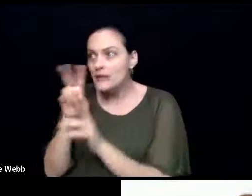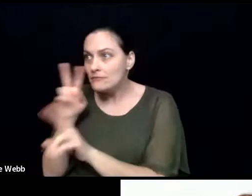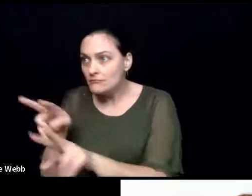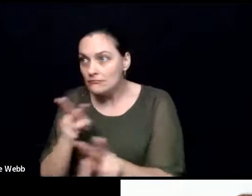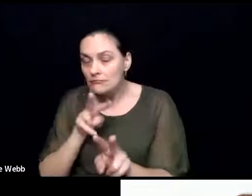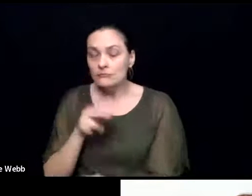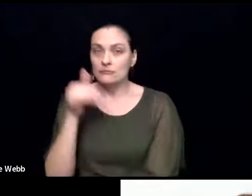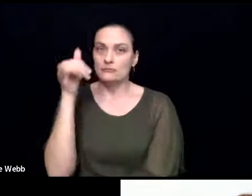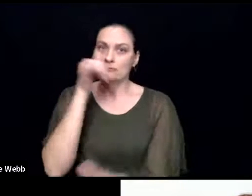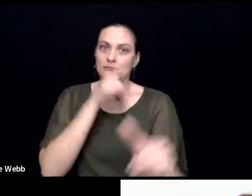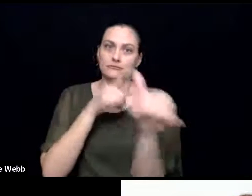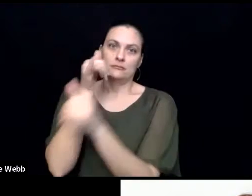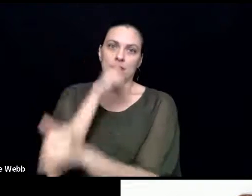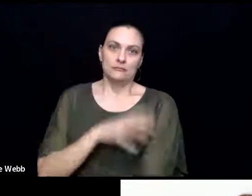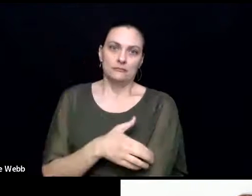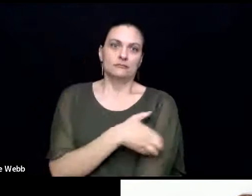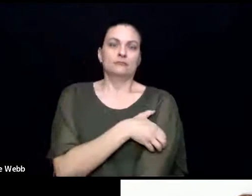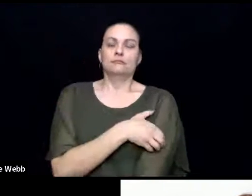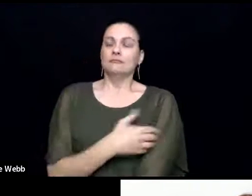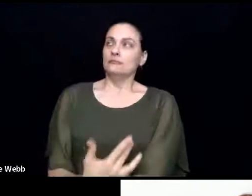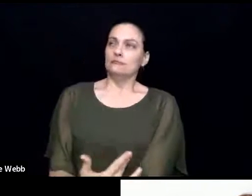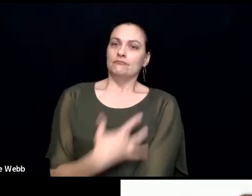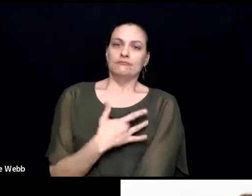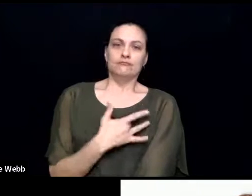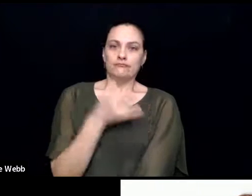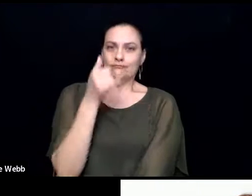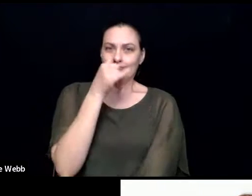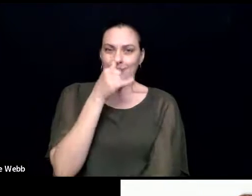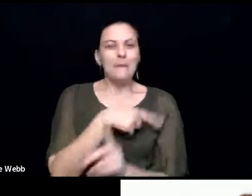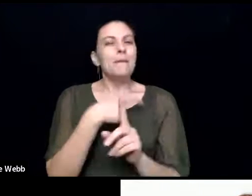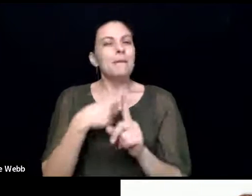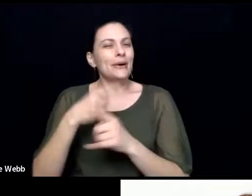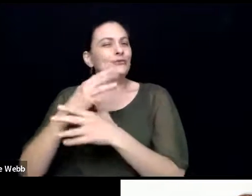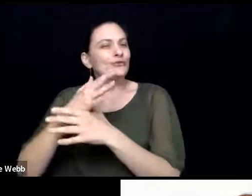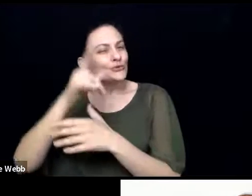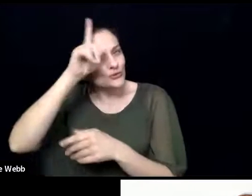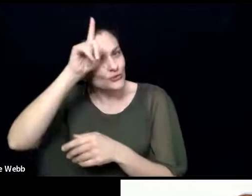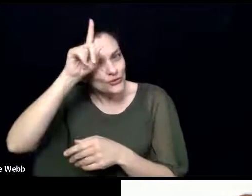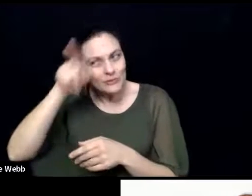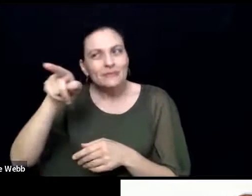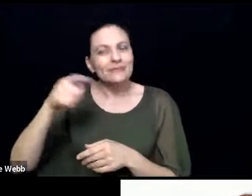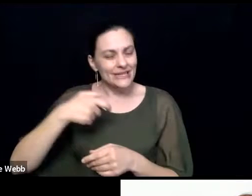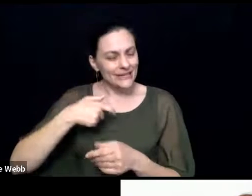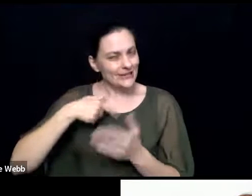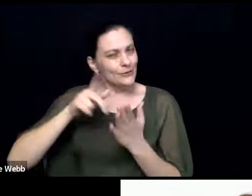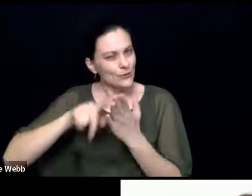of research in Germany. Spend a lot of time in Germany and seeing all the different relics of